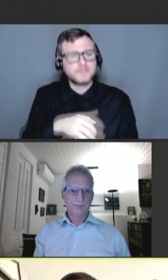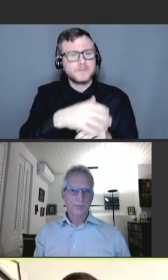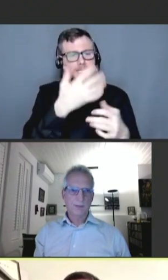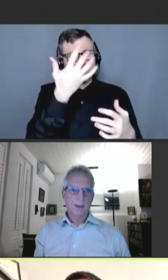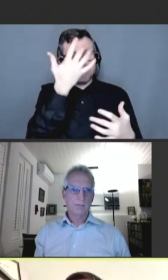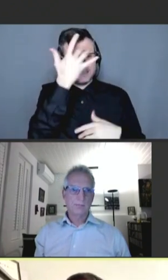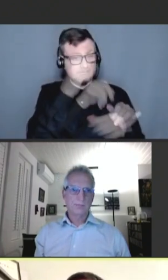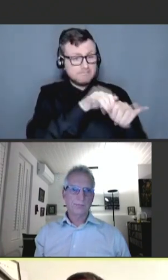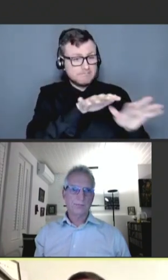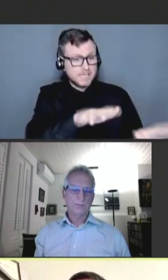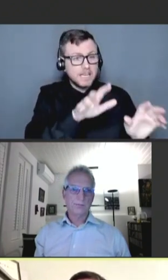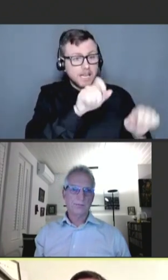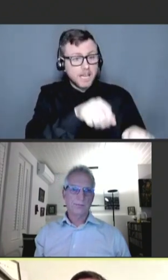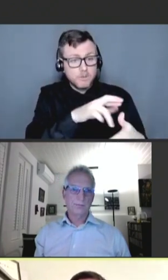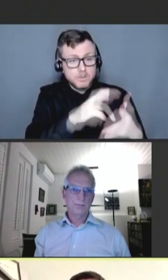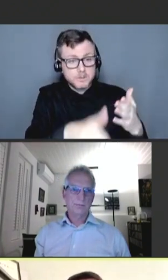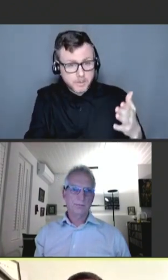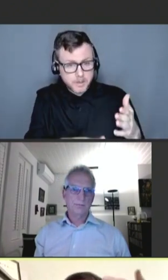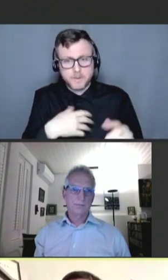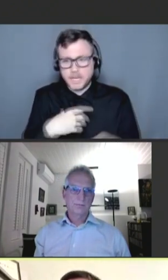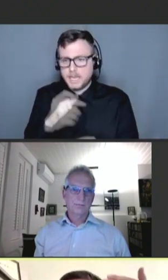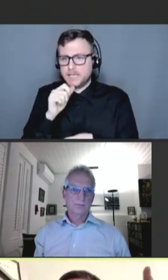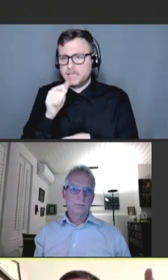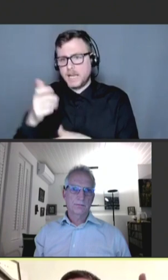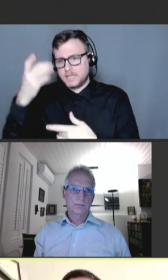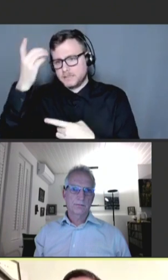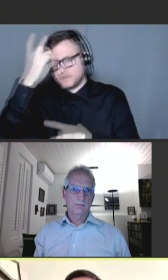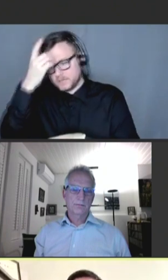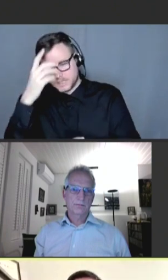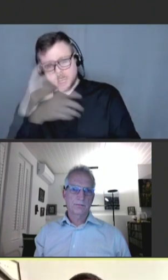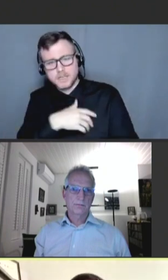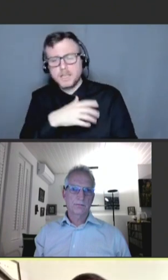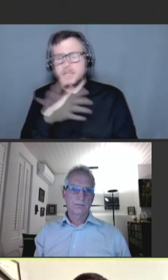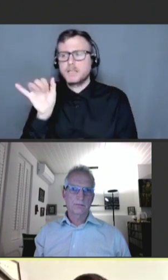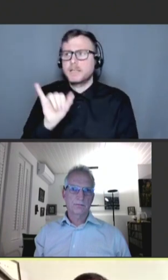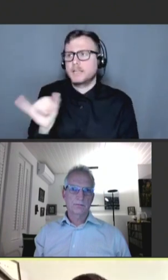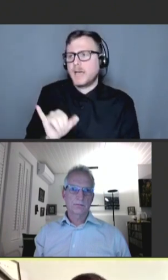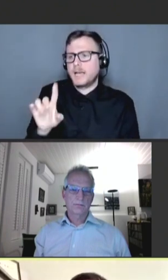actually result in noncommunicable diseases -- diabetes and heart disease. And these diseases,